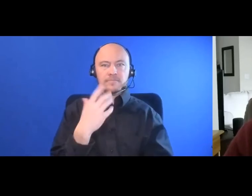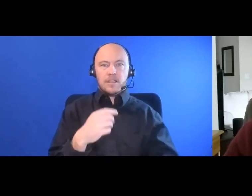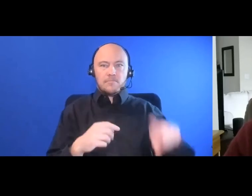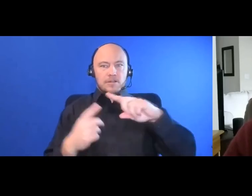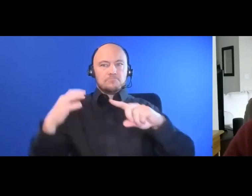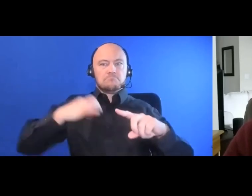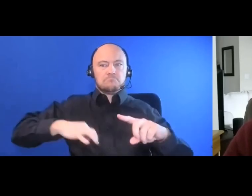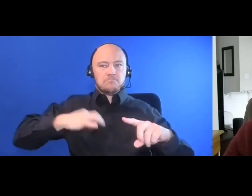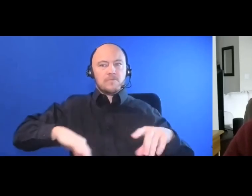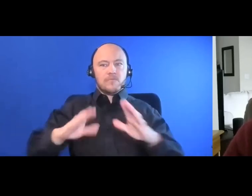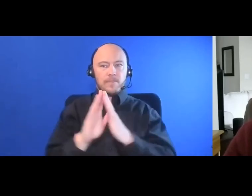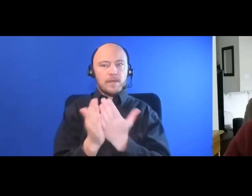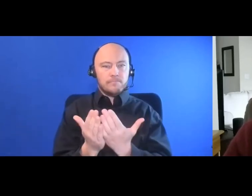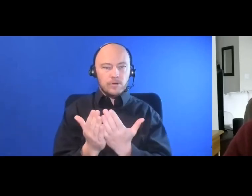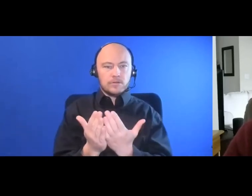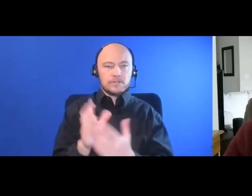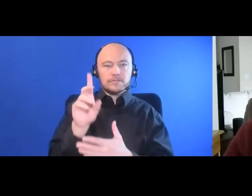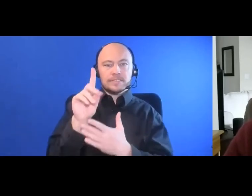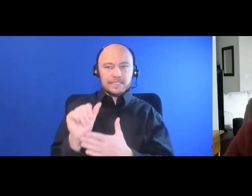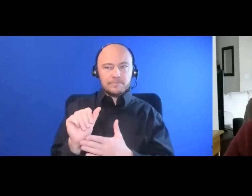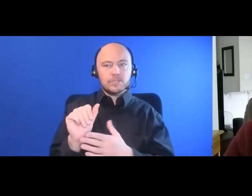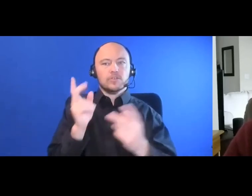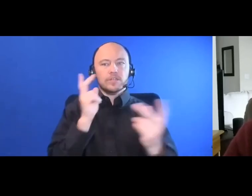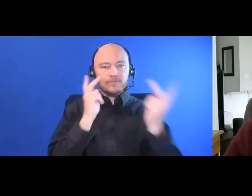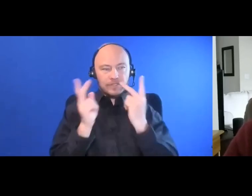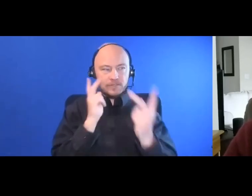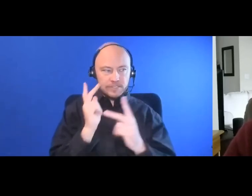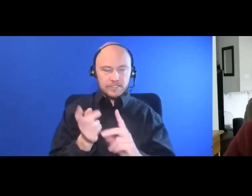"Disability Visibility" edited by Alice Wong.